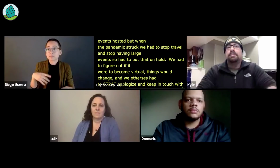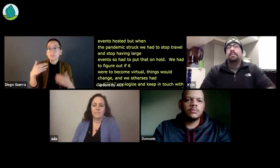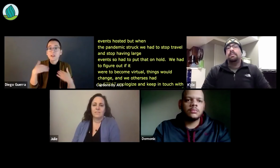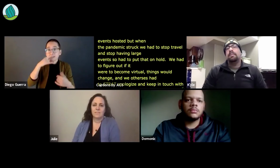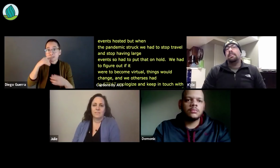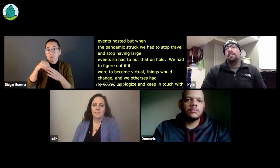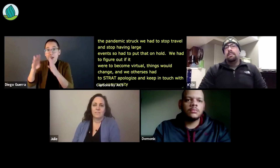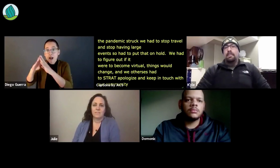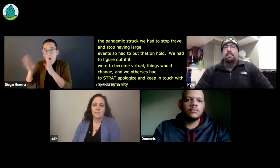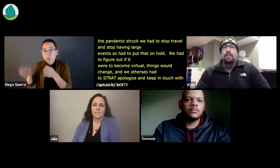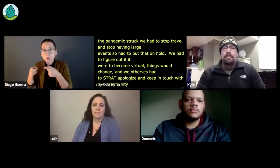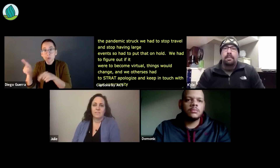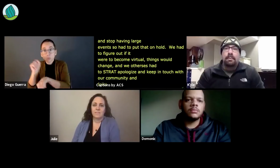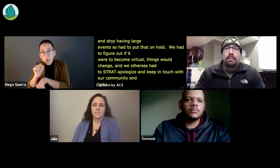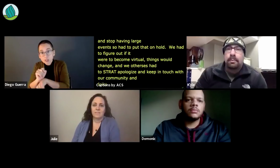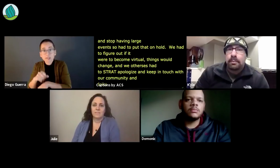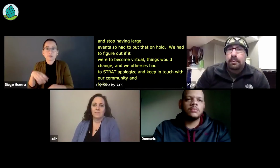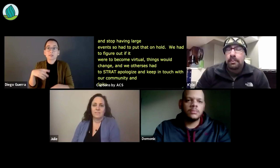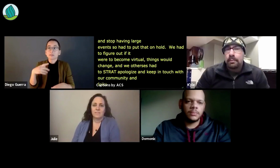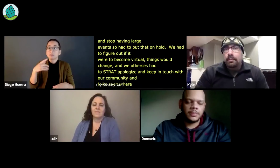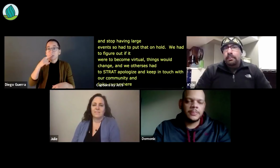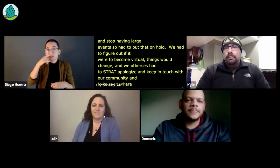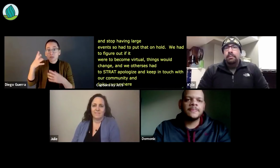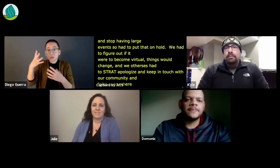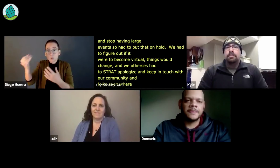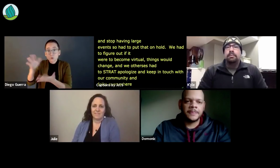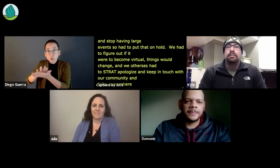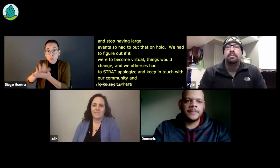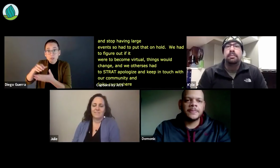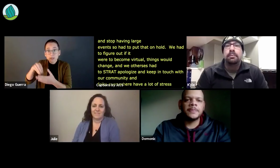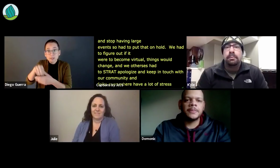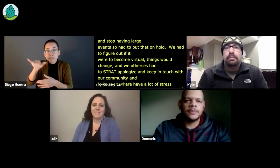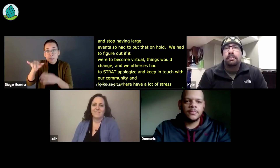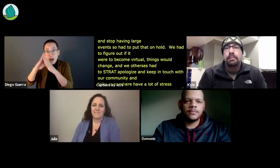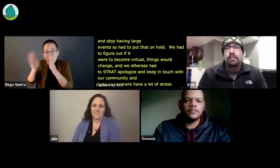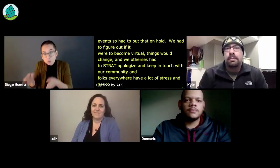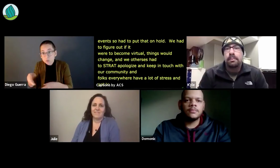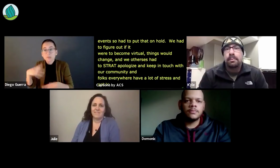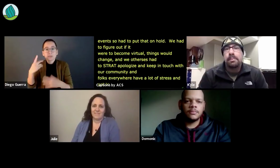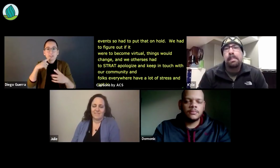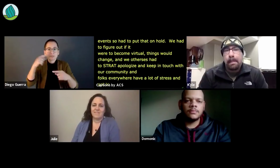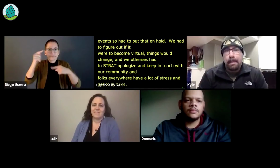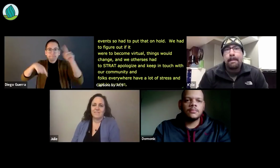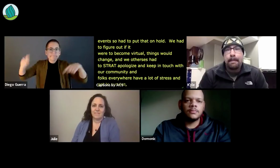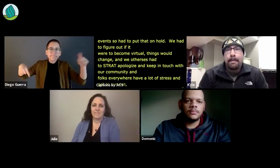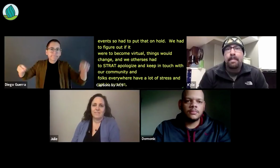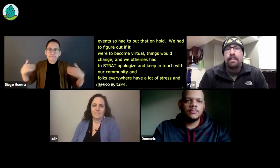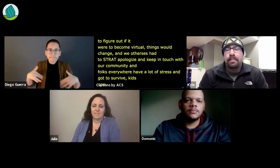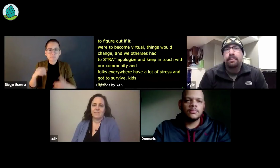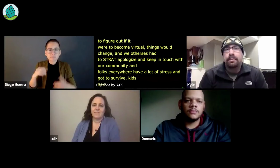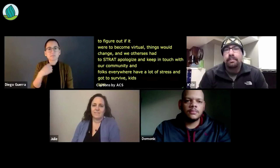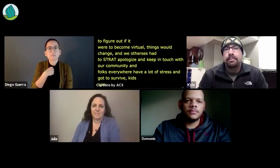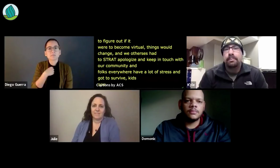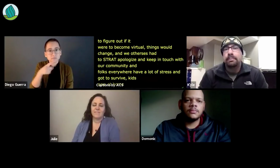Kids are now at home while parents are also working from home. So kids and parents are working and attending school in the same place.